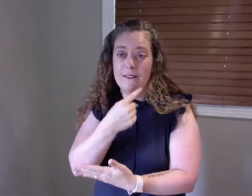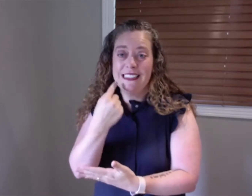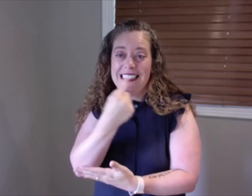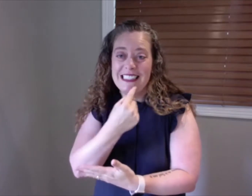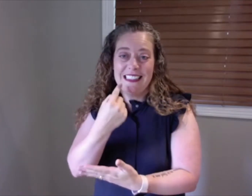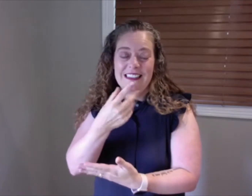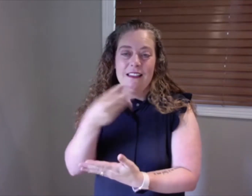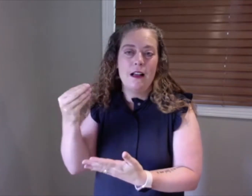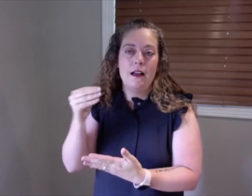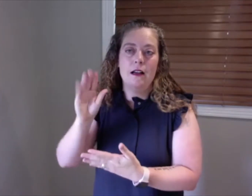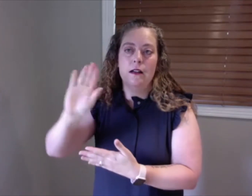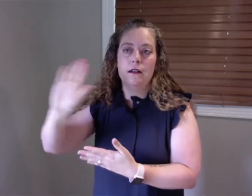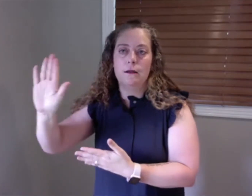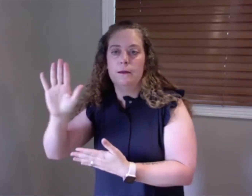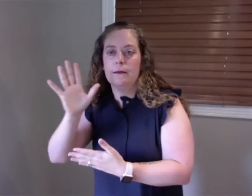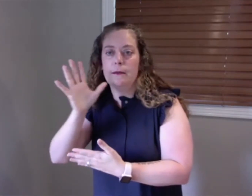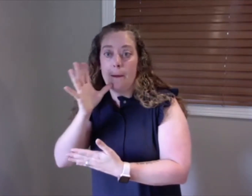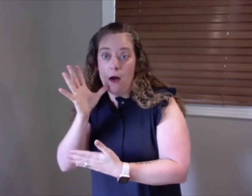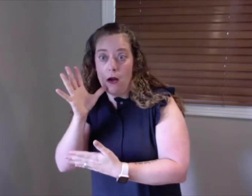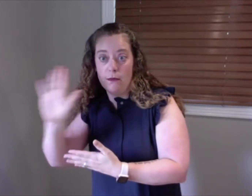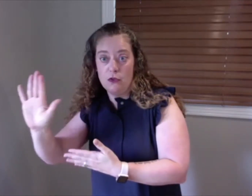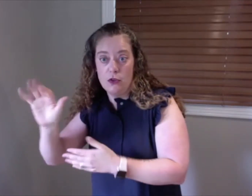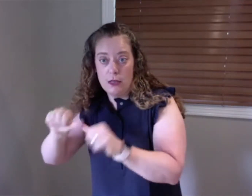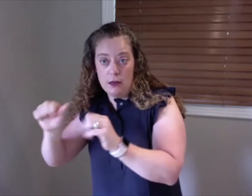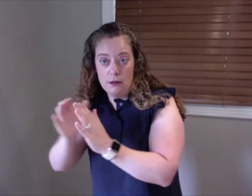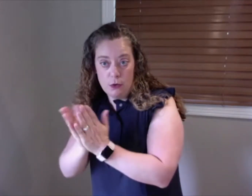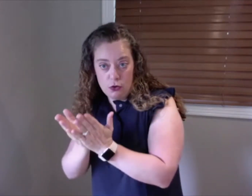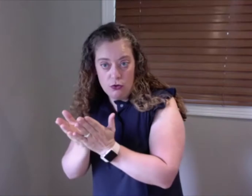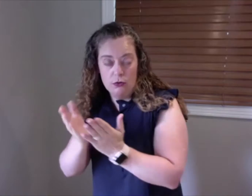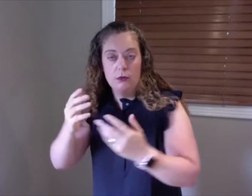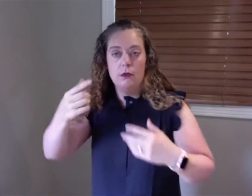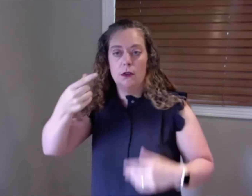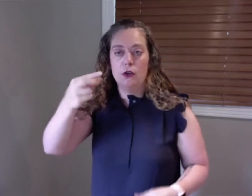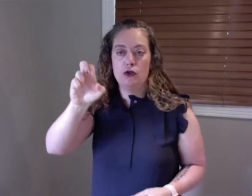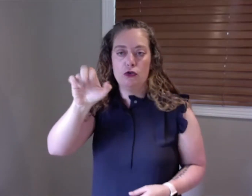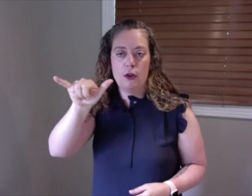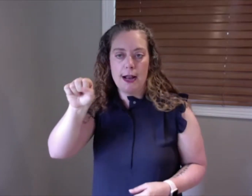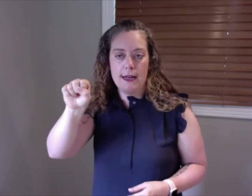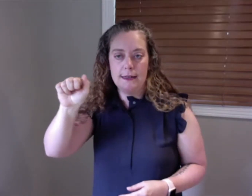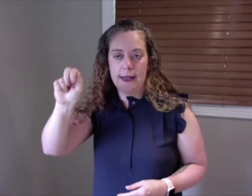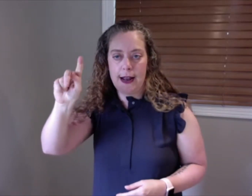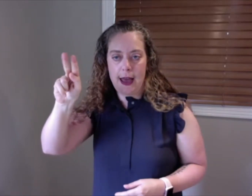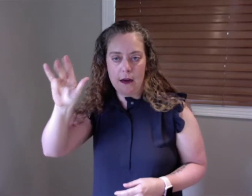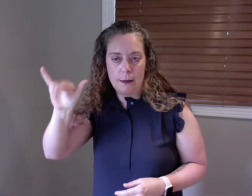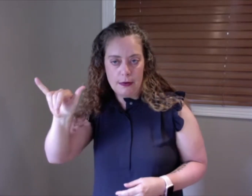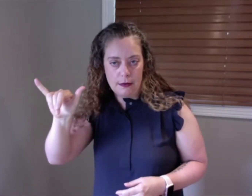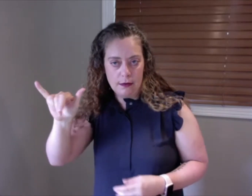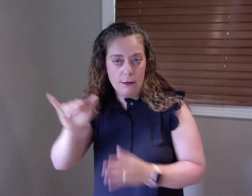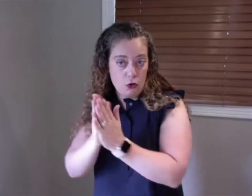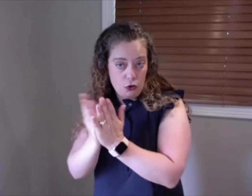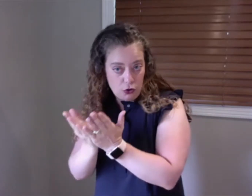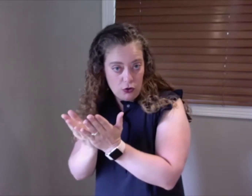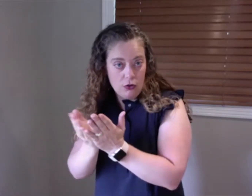illustrations of teeth and I also spent lots of time studying my mom's Grey's